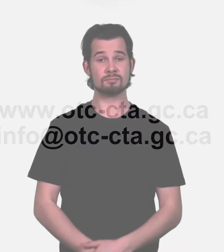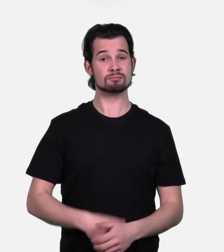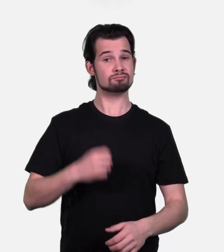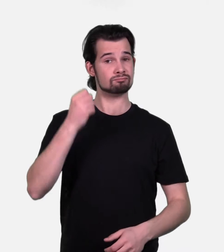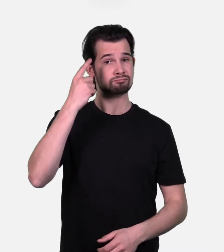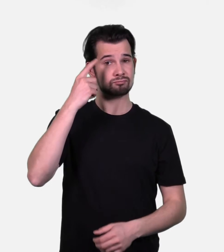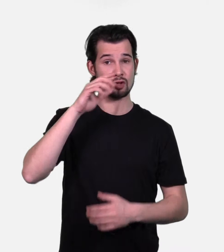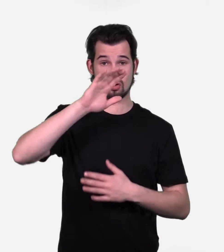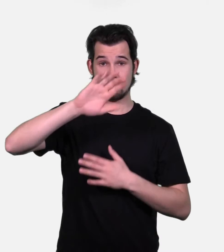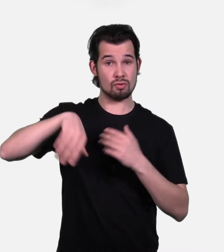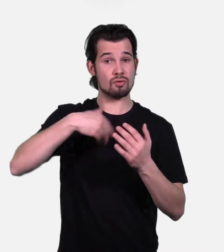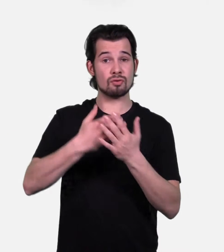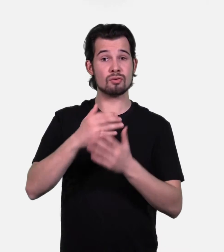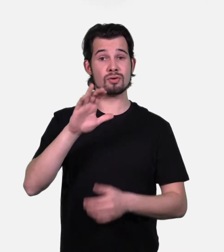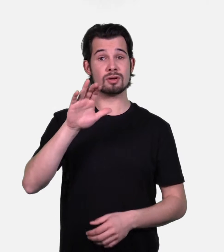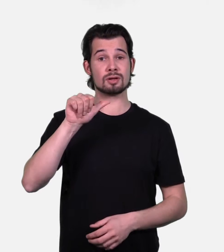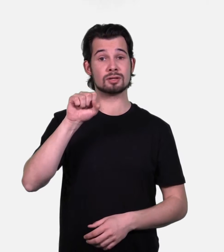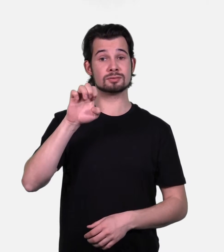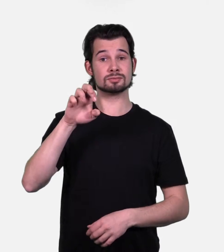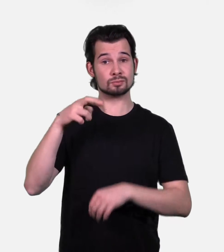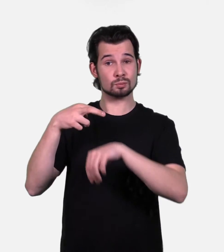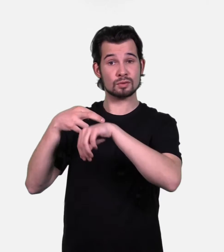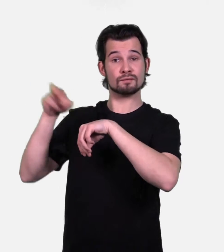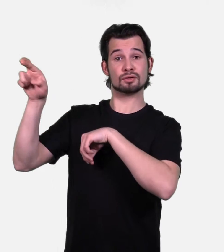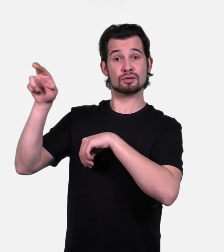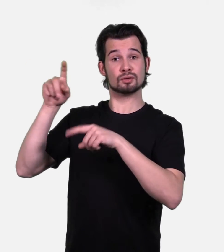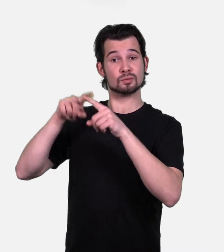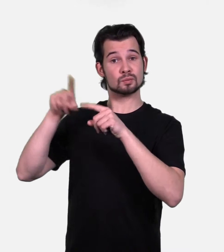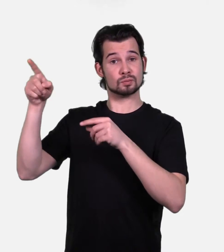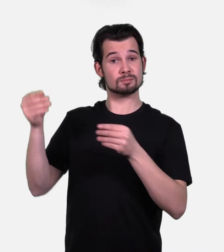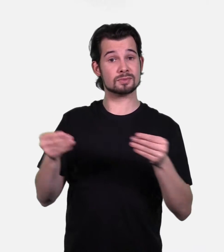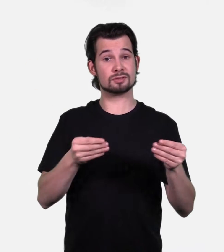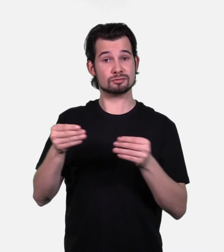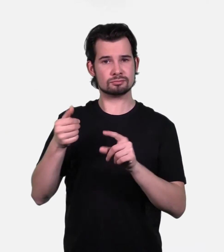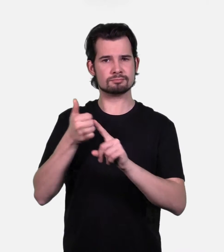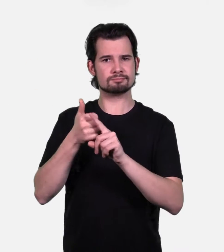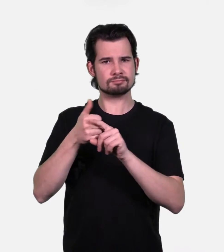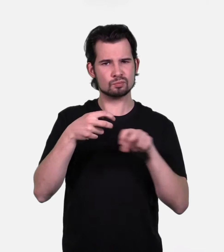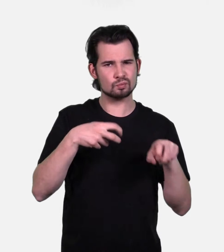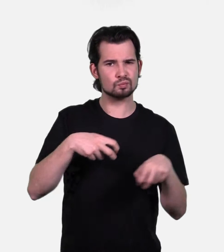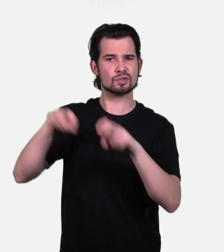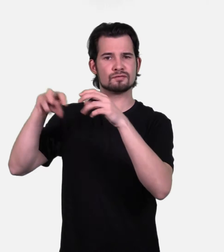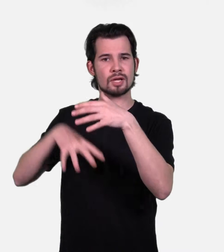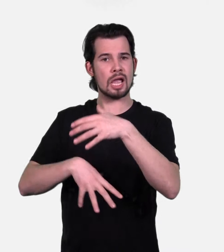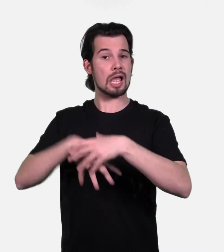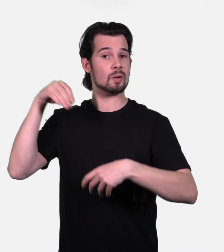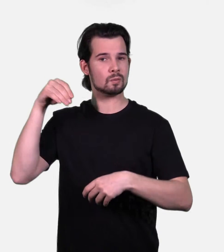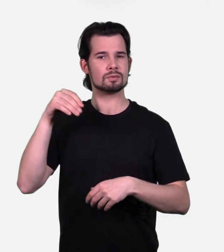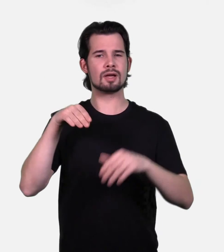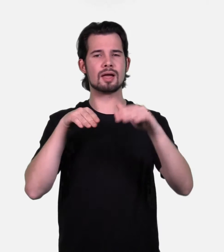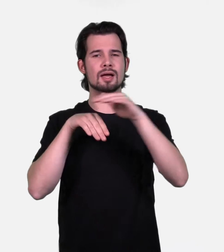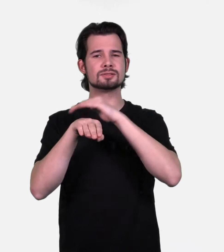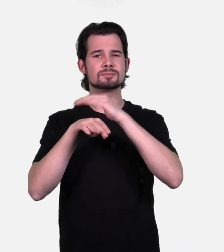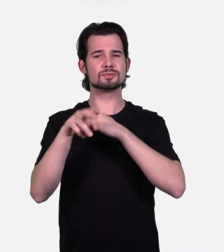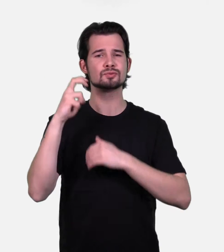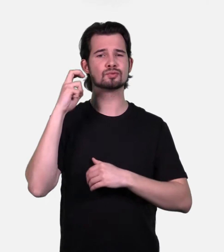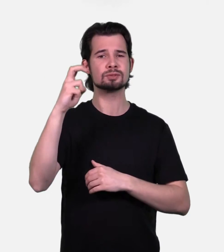Cases referred to mediation are transferred outside of the Accessible Transportation Directorate